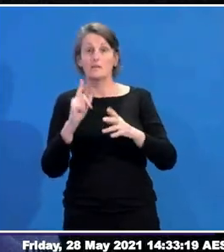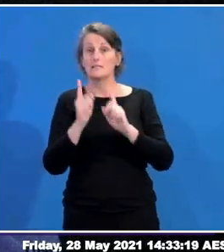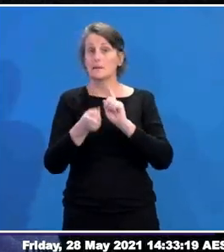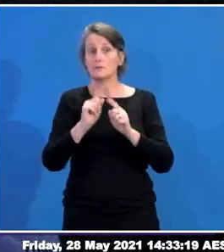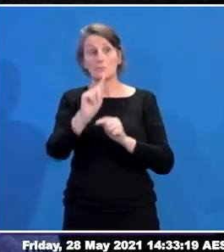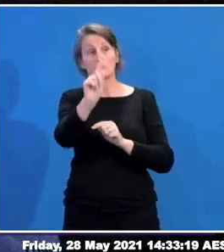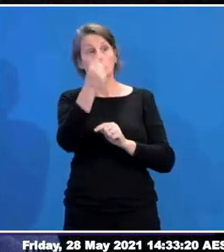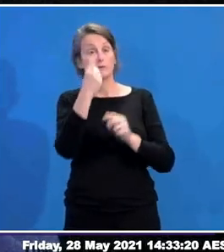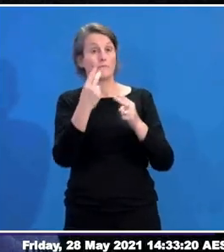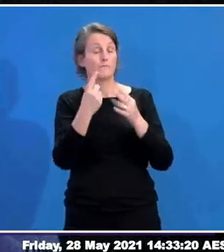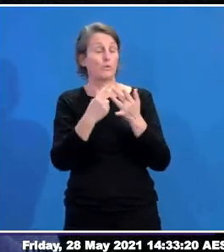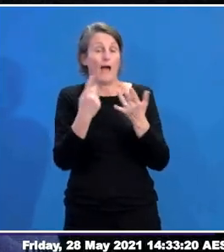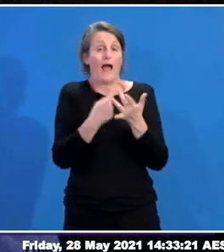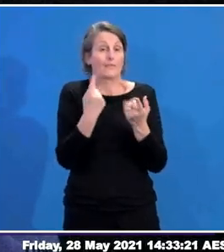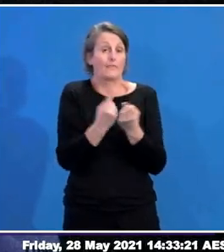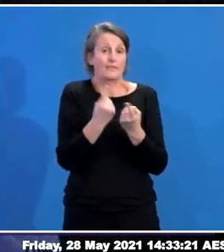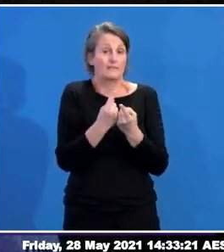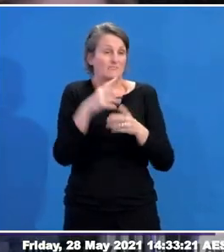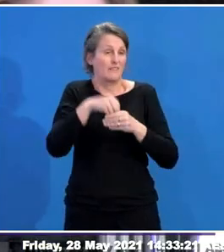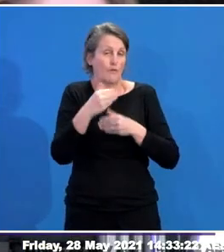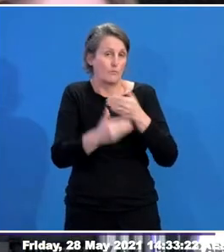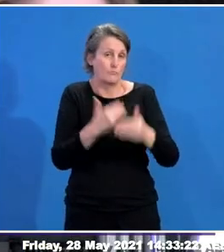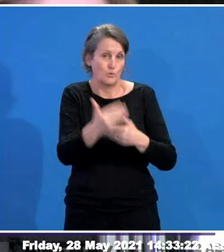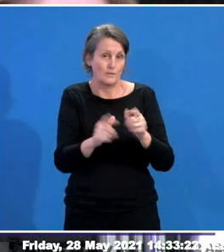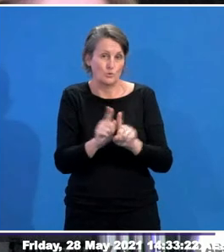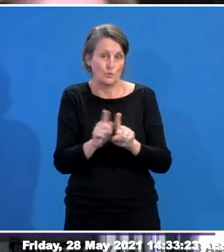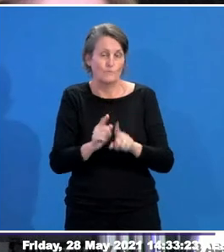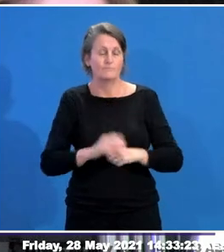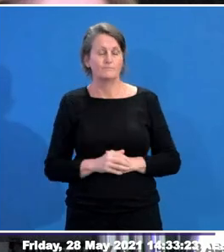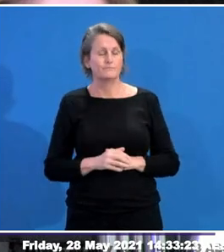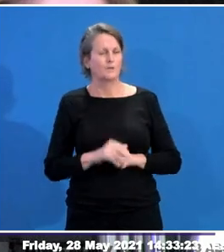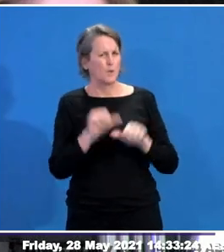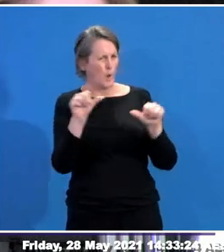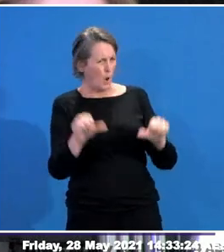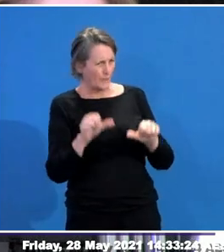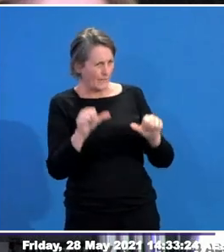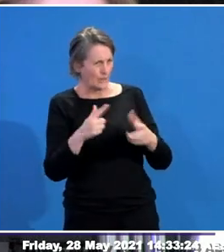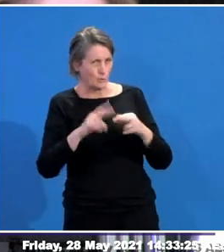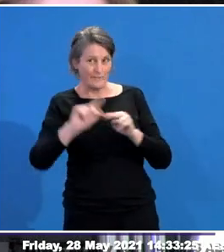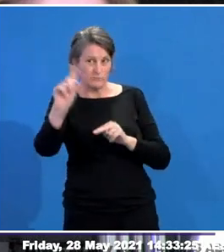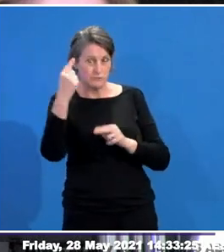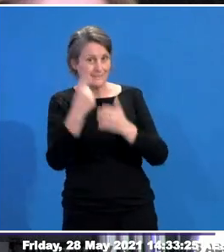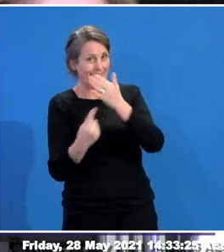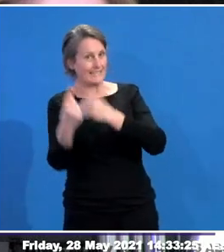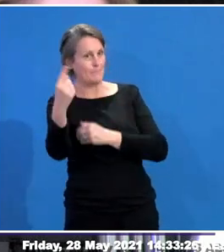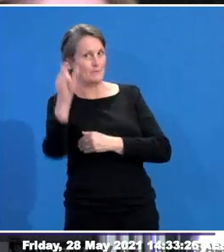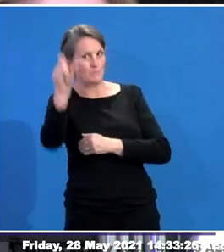of the way the audit process works. Focusing on independent investigations for a moment, can such